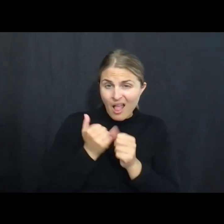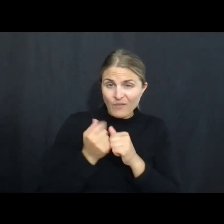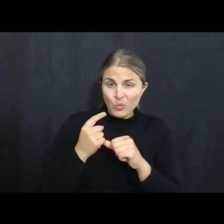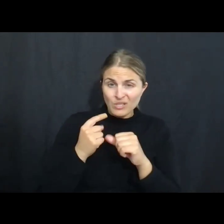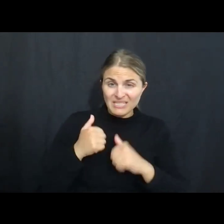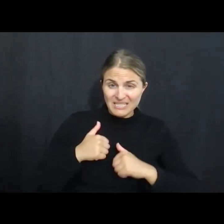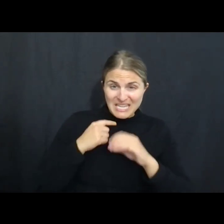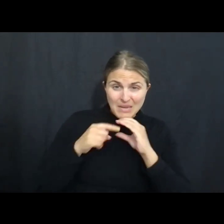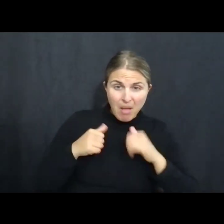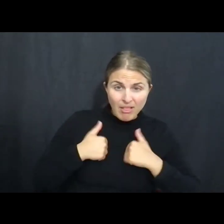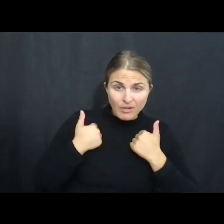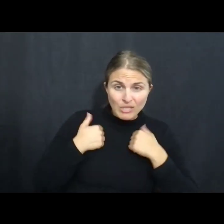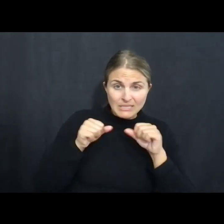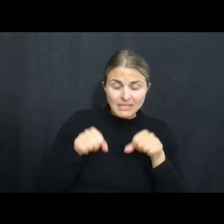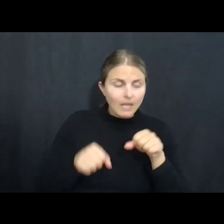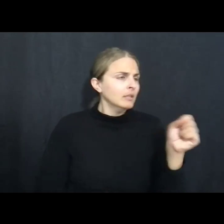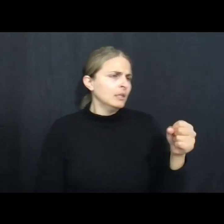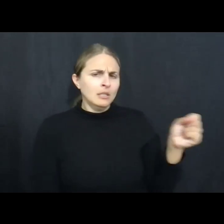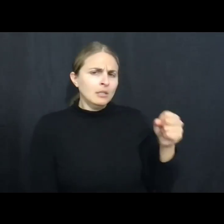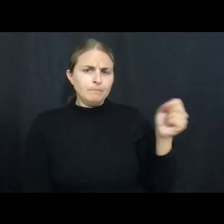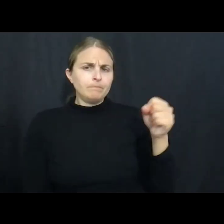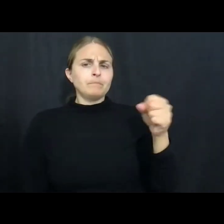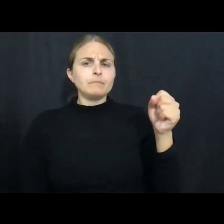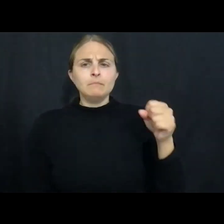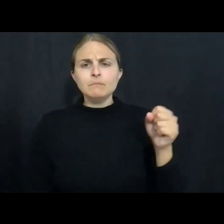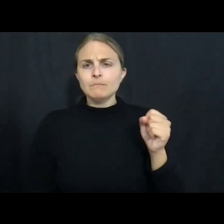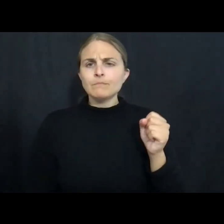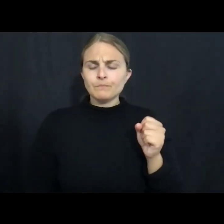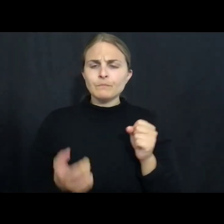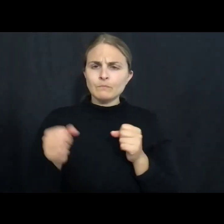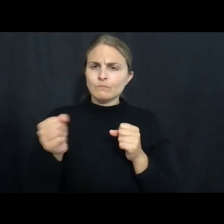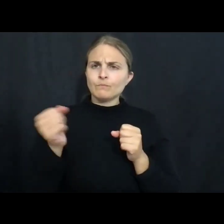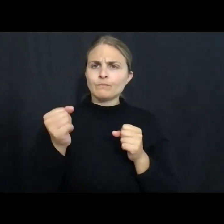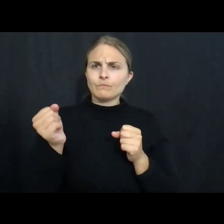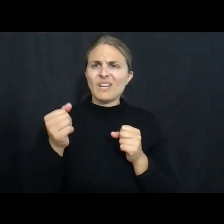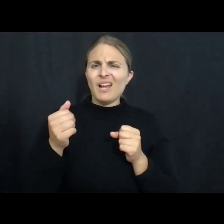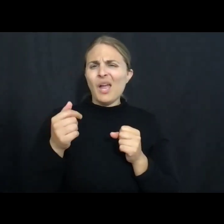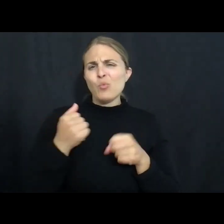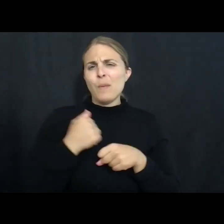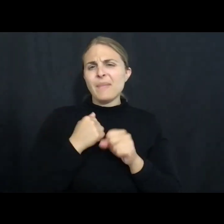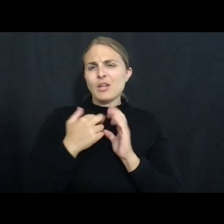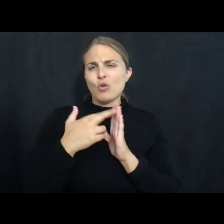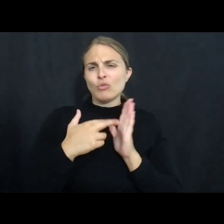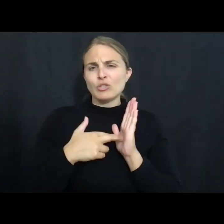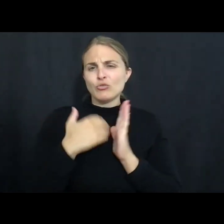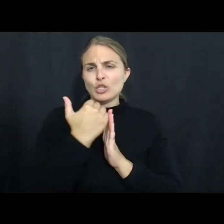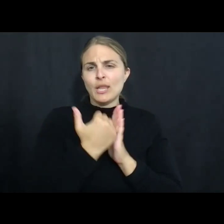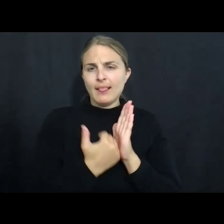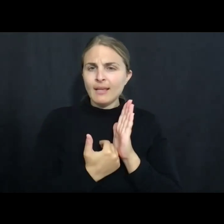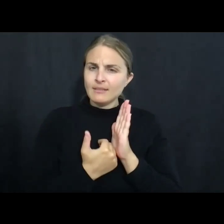and get that to you. »JESSICA SORBELLO: Great. So my last little thing before I promise I will let everybody